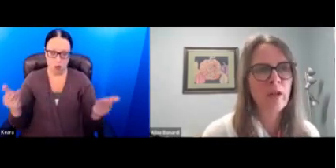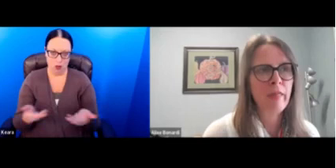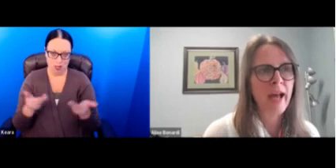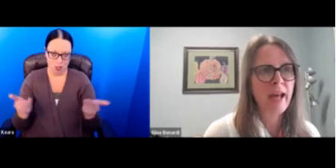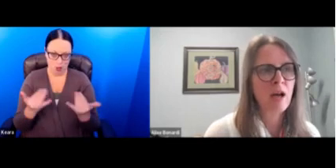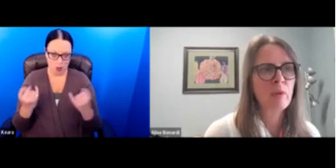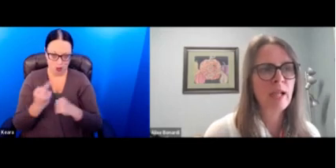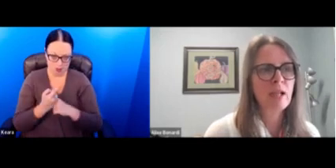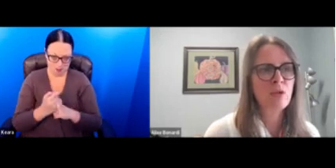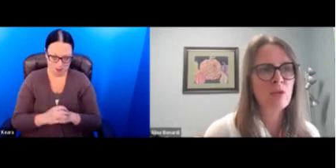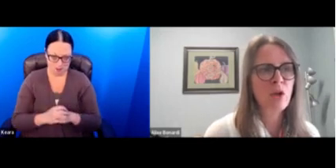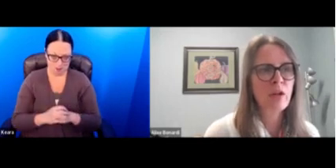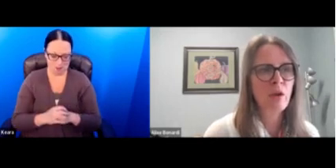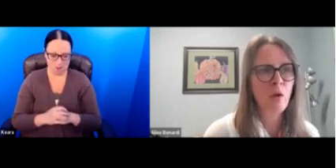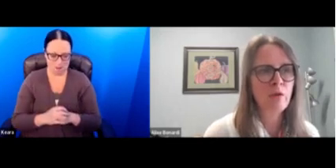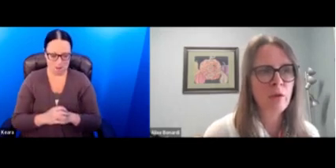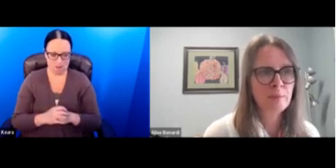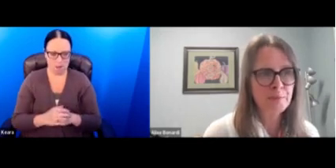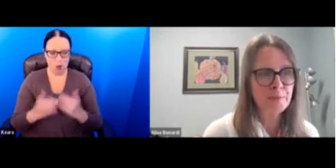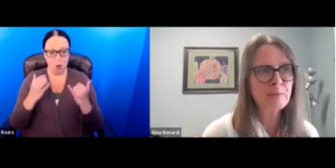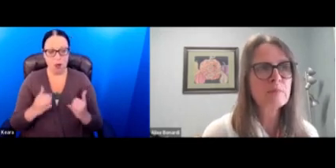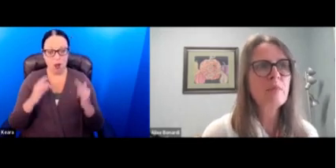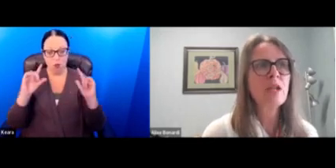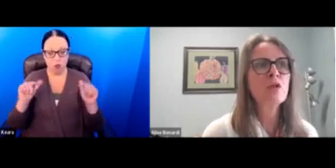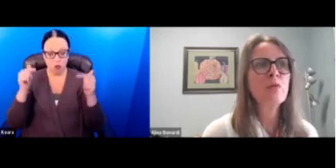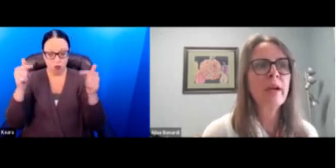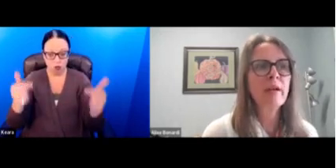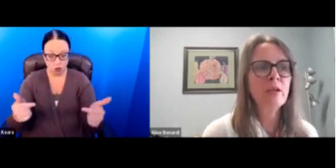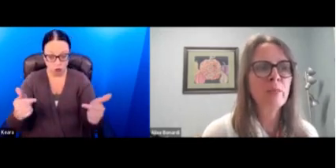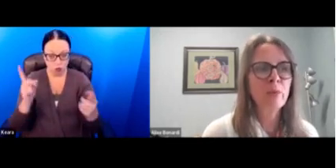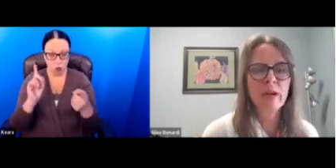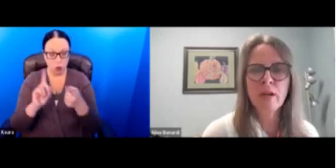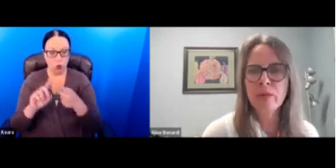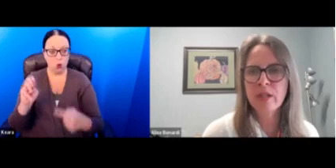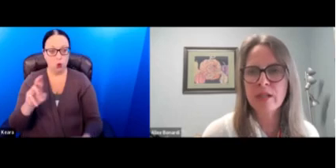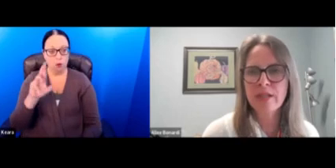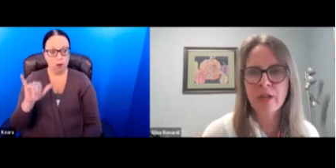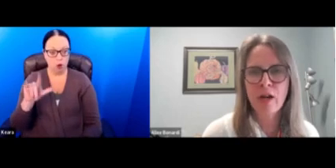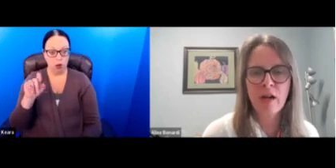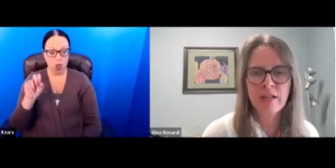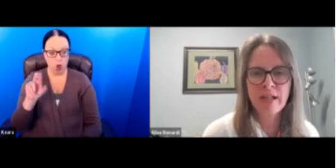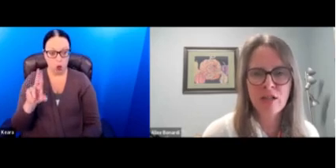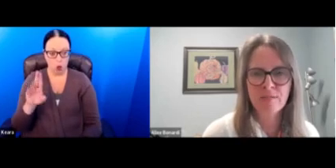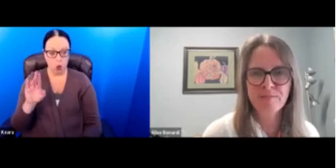with that, I would like to turn it over to Mary Lou Bourne who is going to start our discussion.